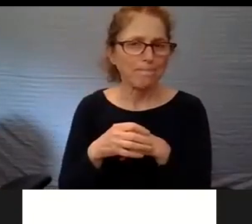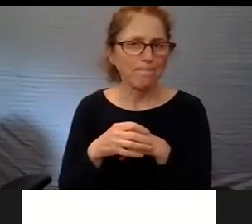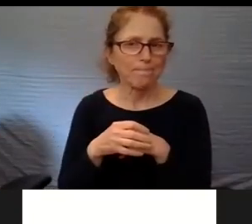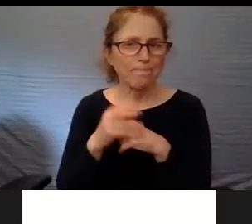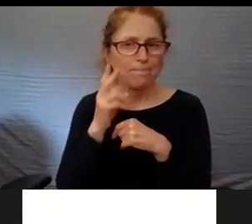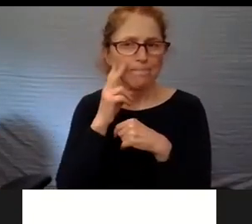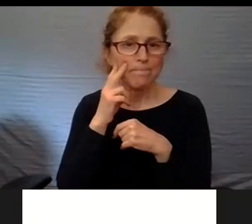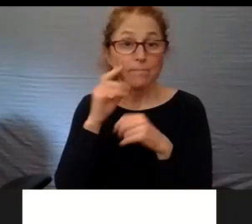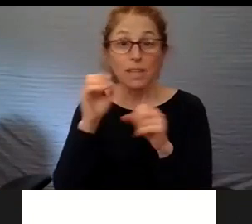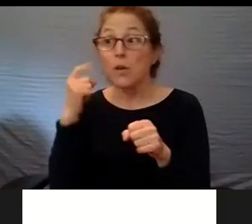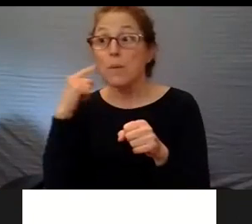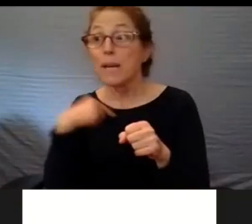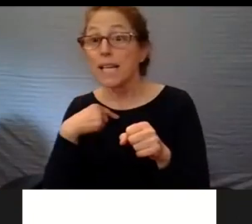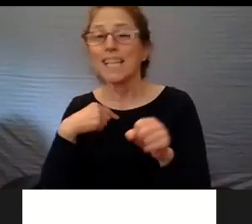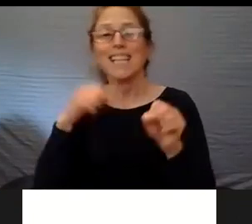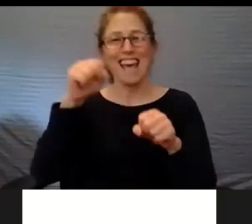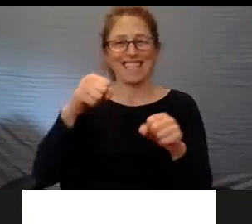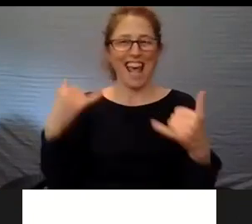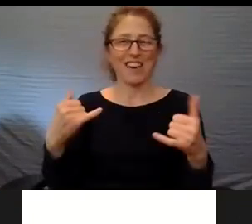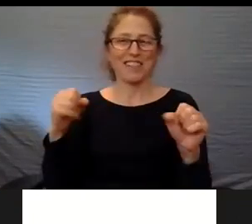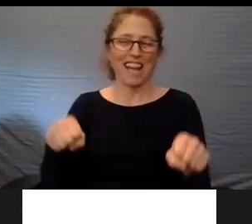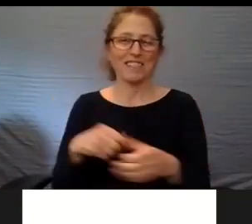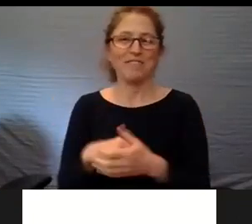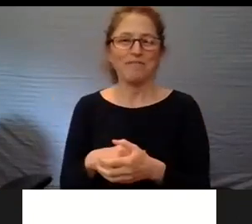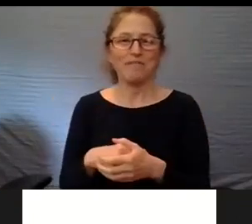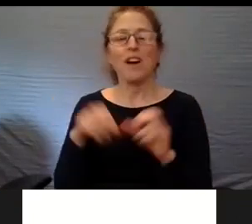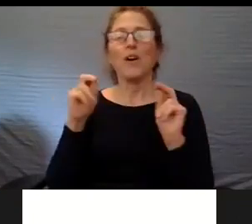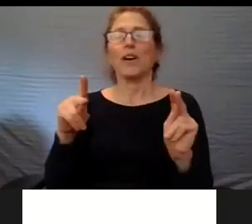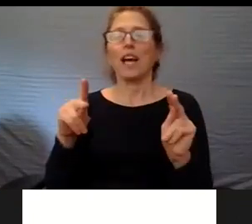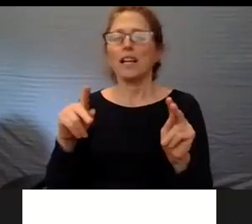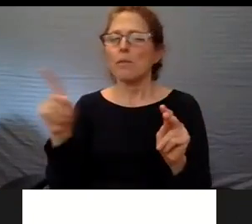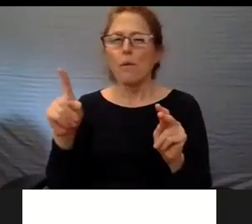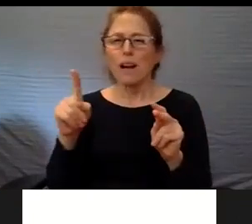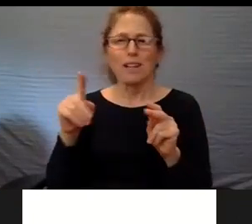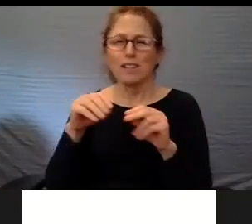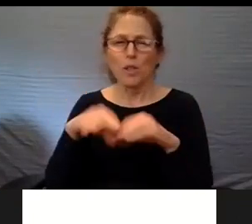Can you hear me? Yes, I can hear you now. Where did I leave off?